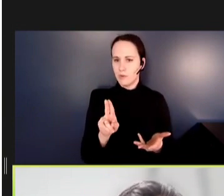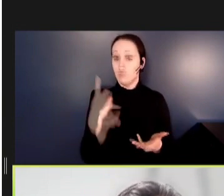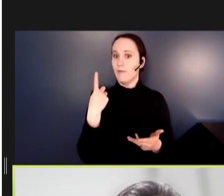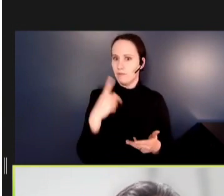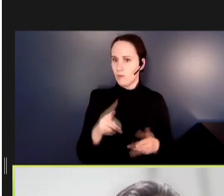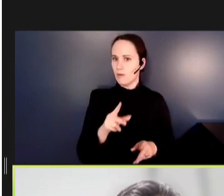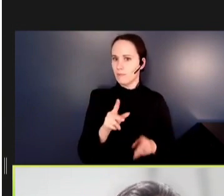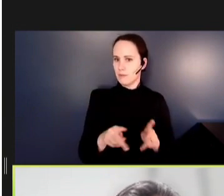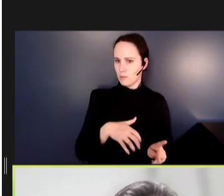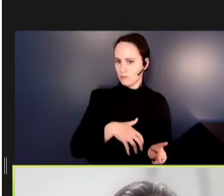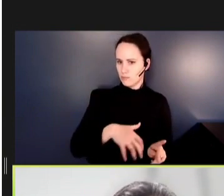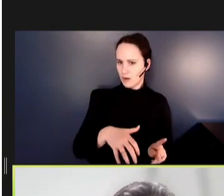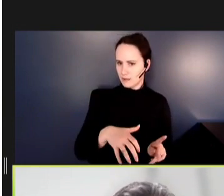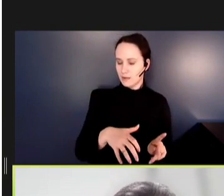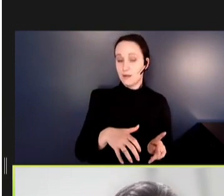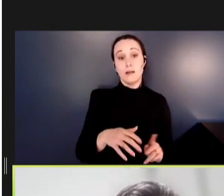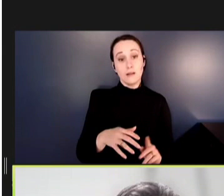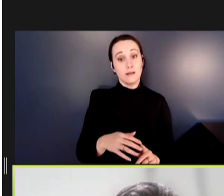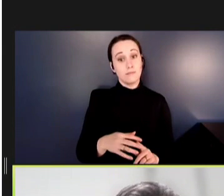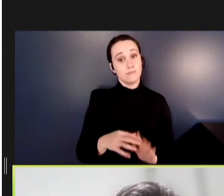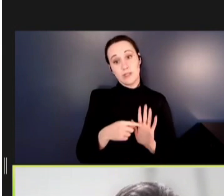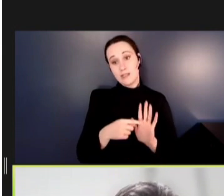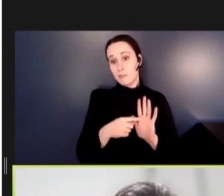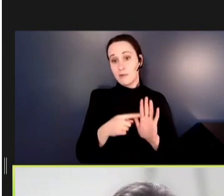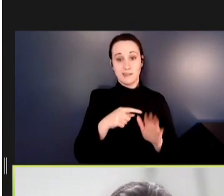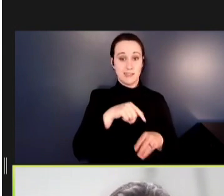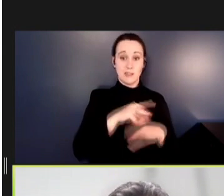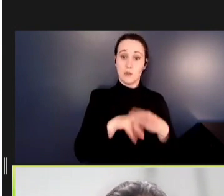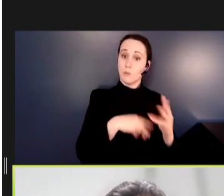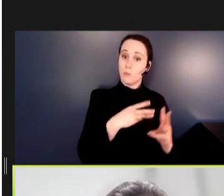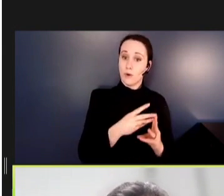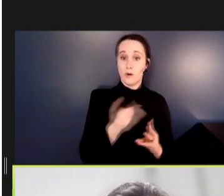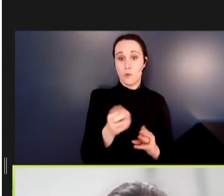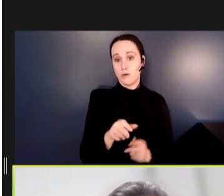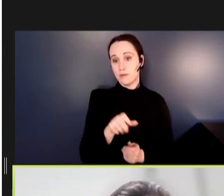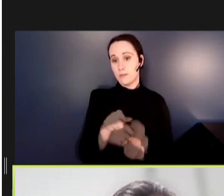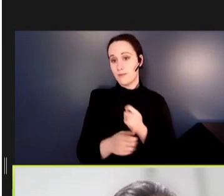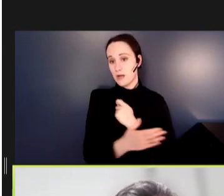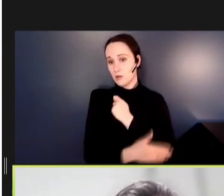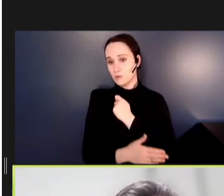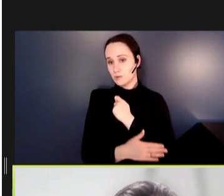for example, in the world and in some other countries. So that has resulted in